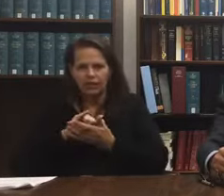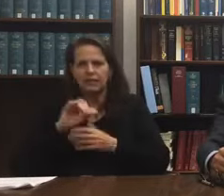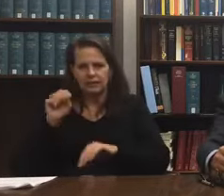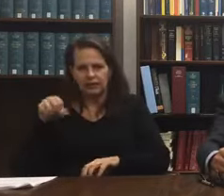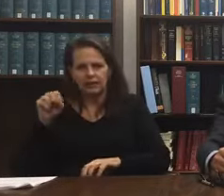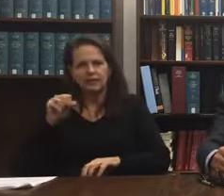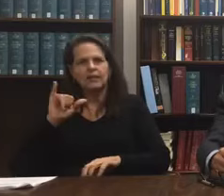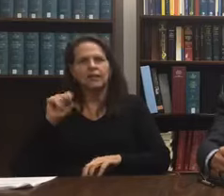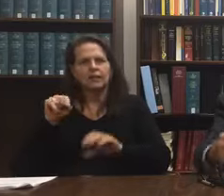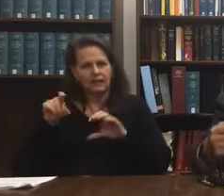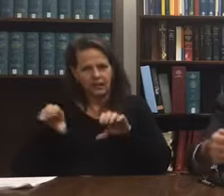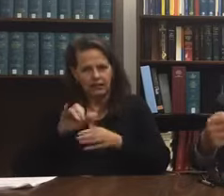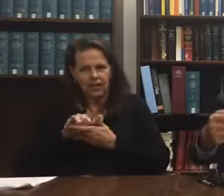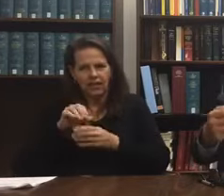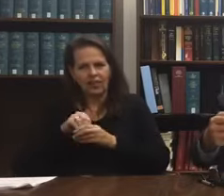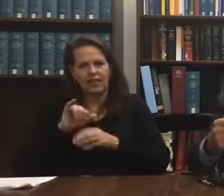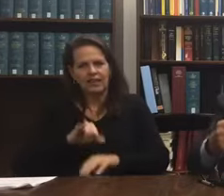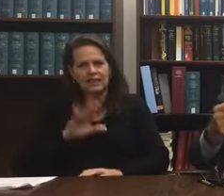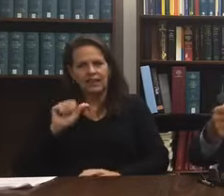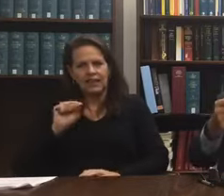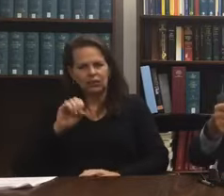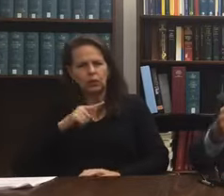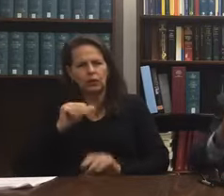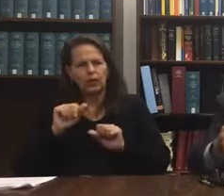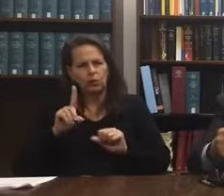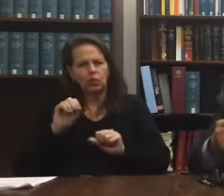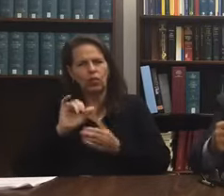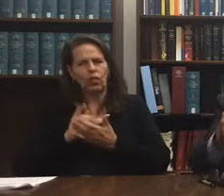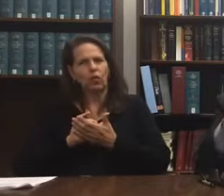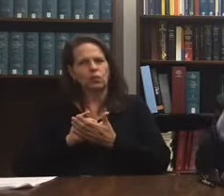case has yes so you could do a couple little sort of get in your points that